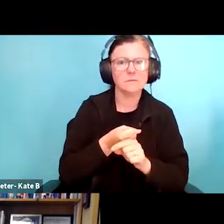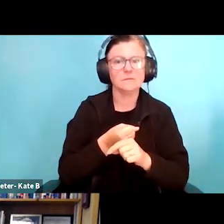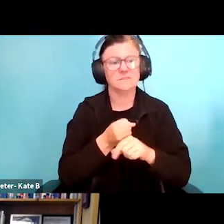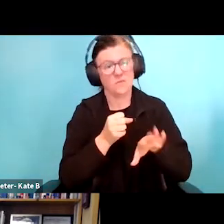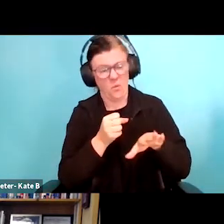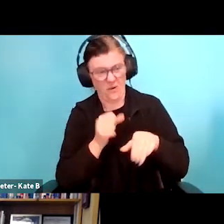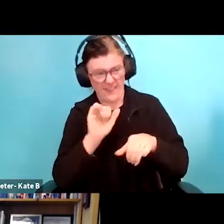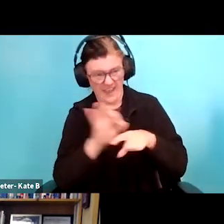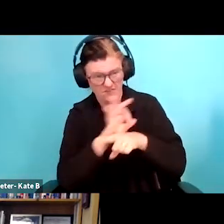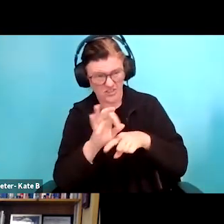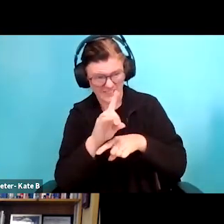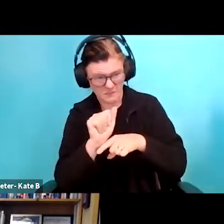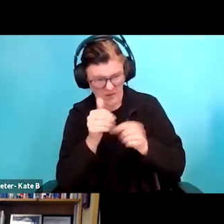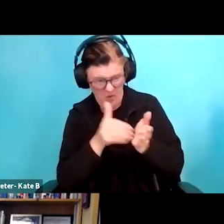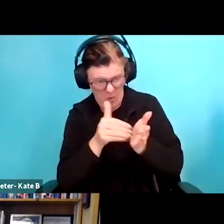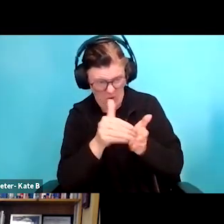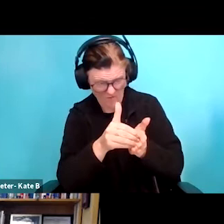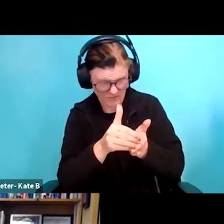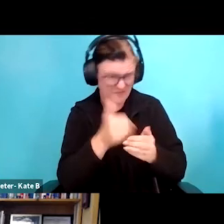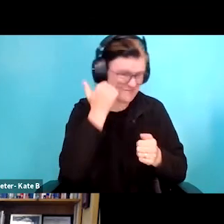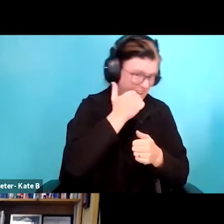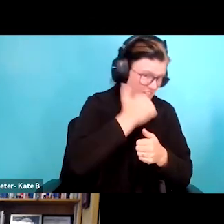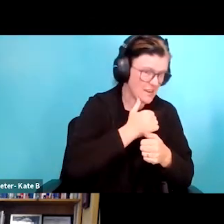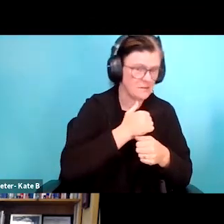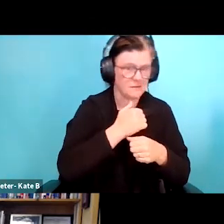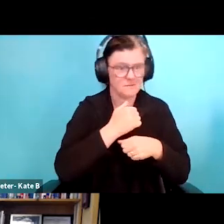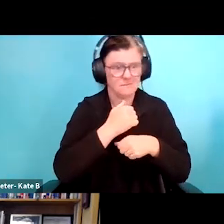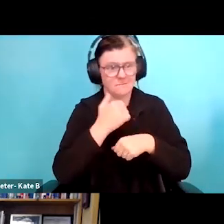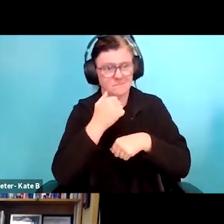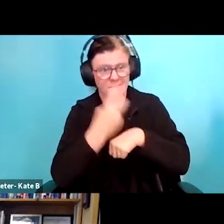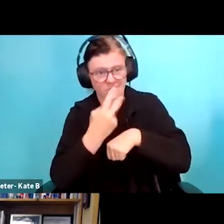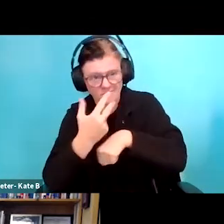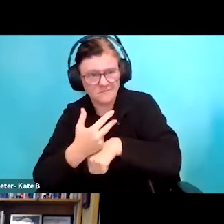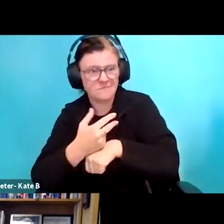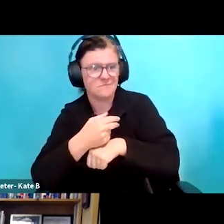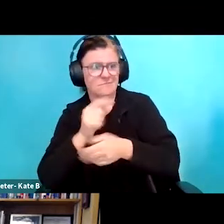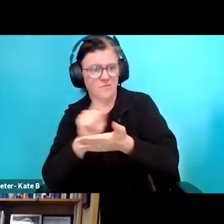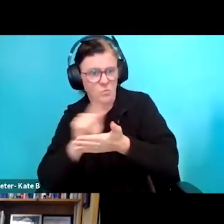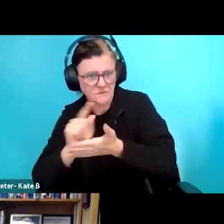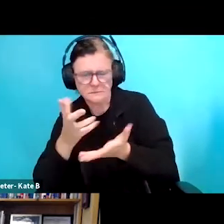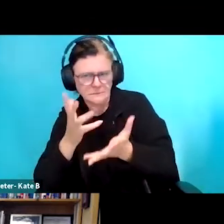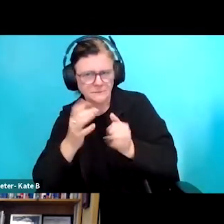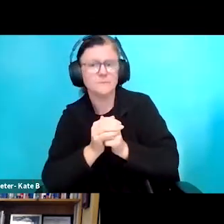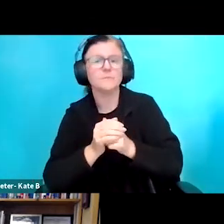functional disability impacts your daily living and then they also included a second measure based